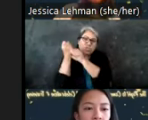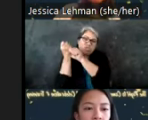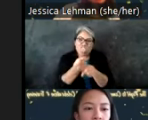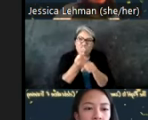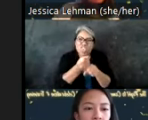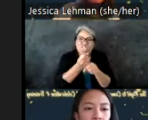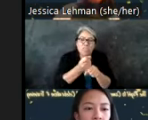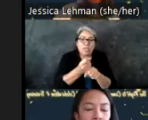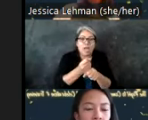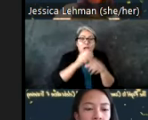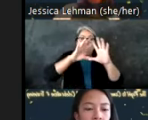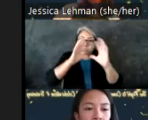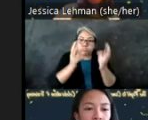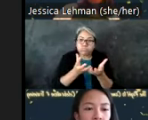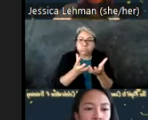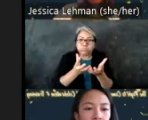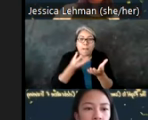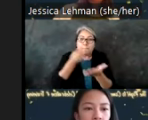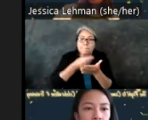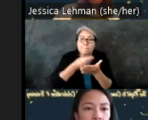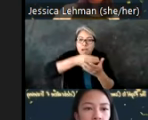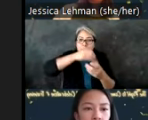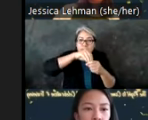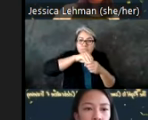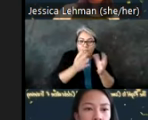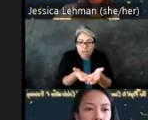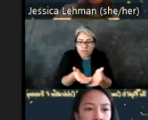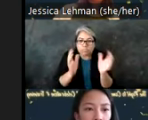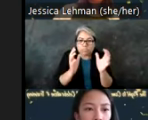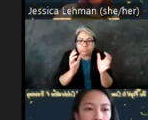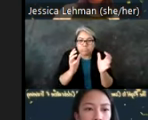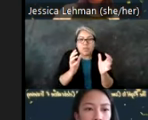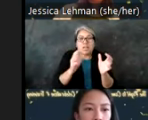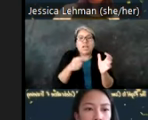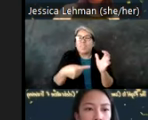have a piñata